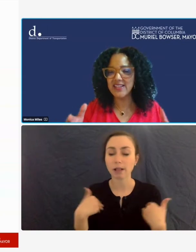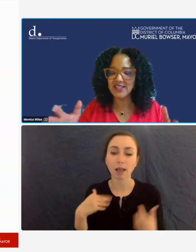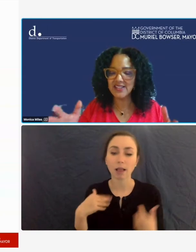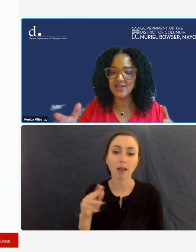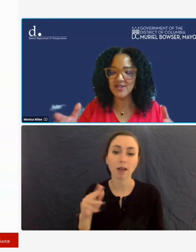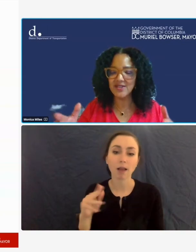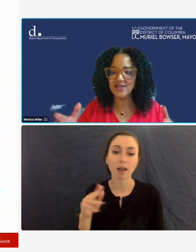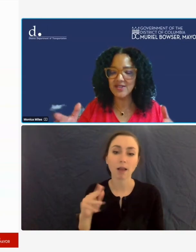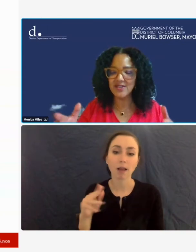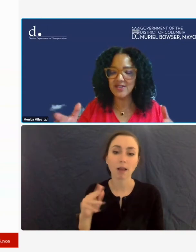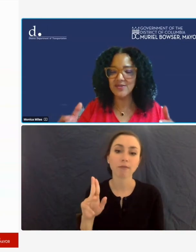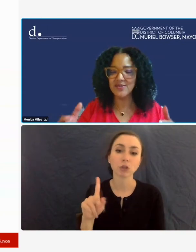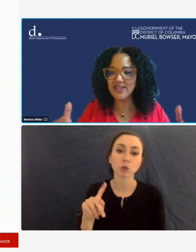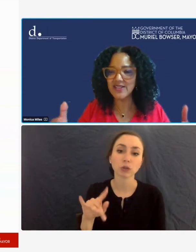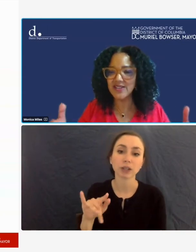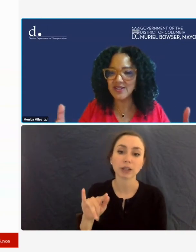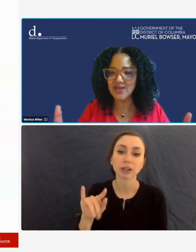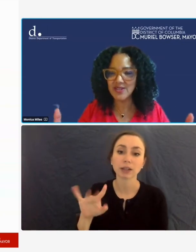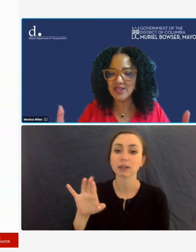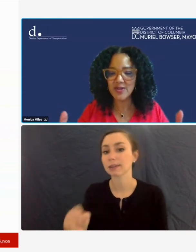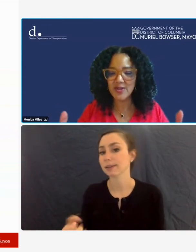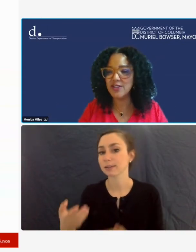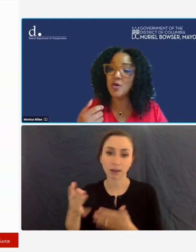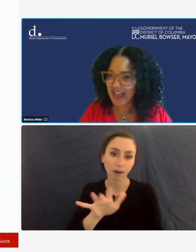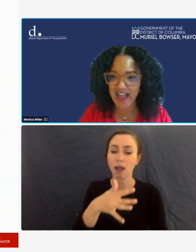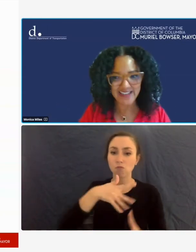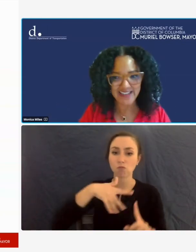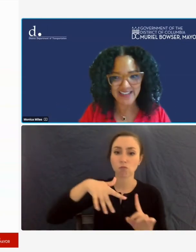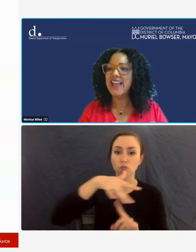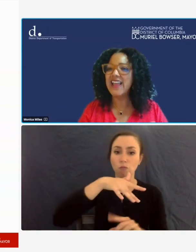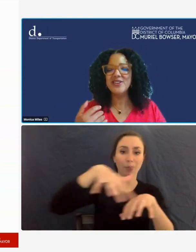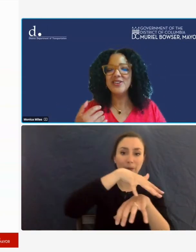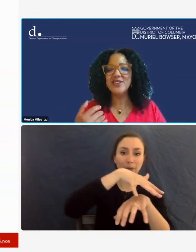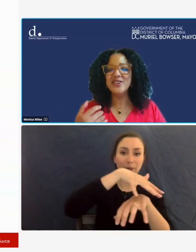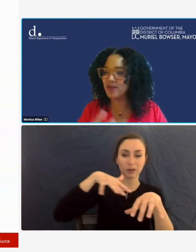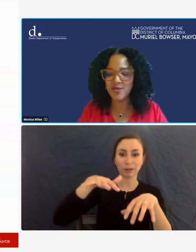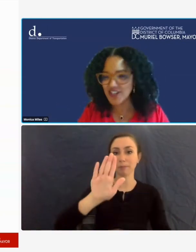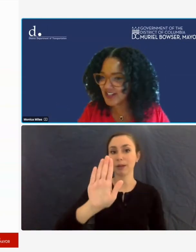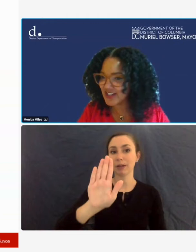building but your mortgage is gone and you're not in the depreciation is gone so those costs that